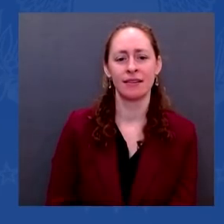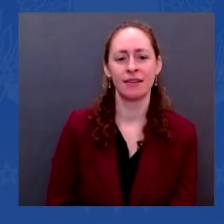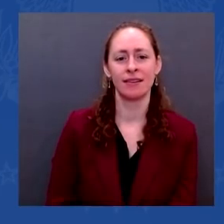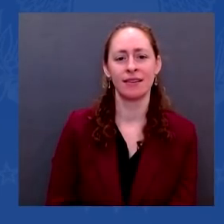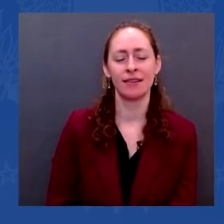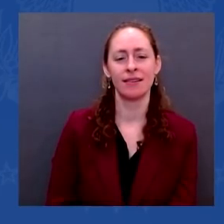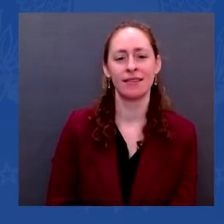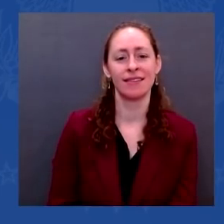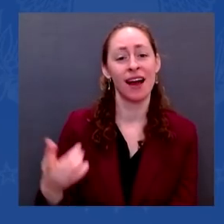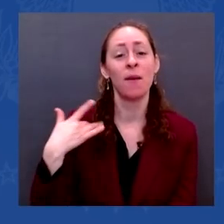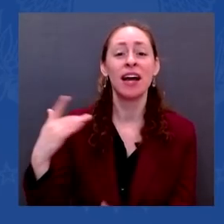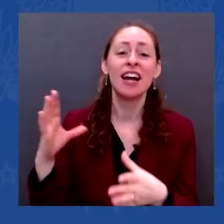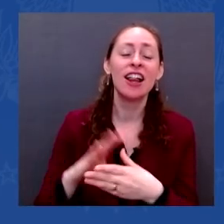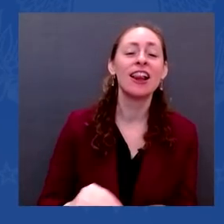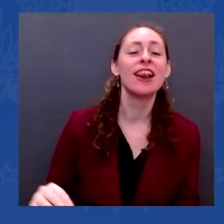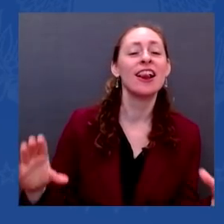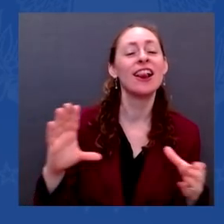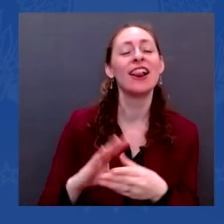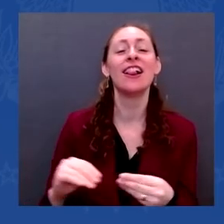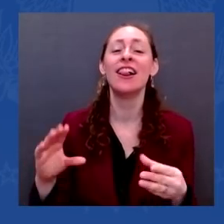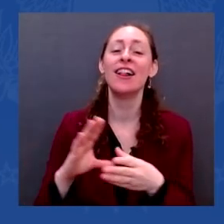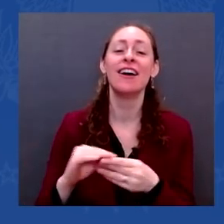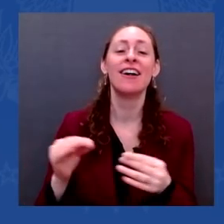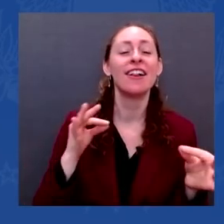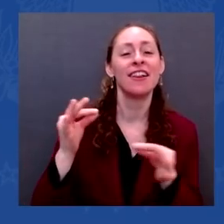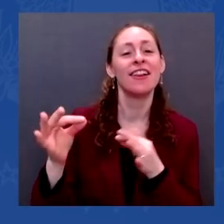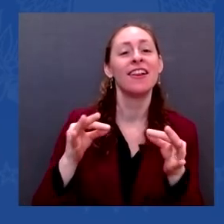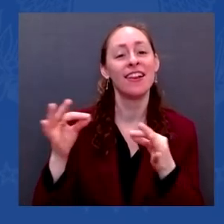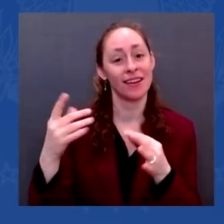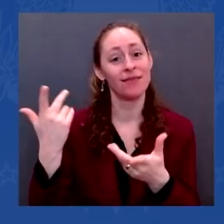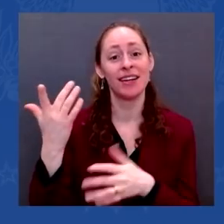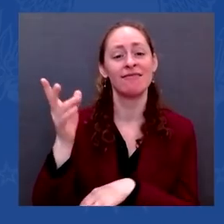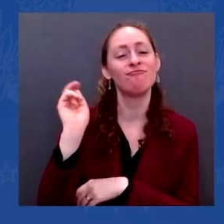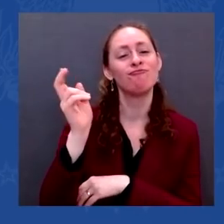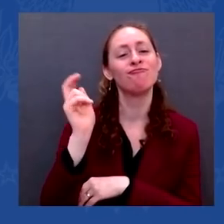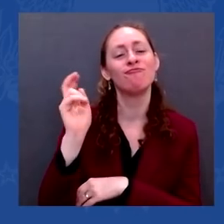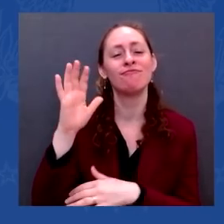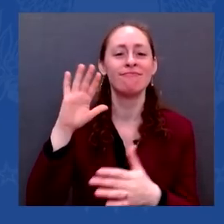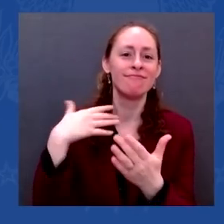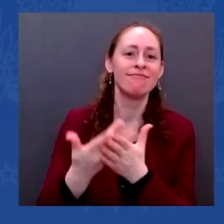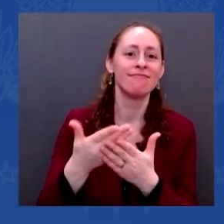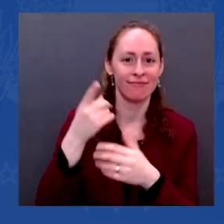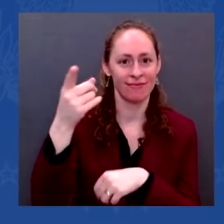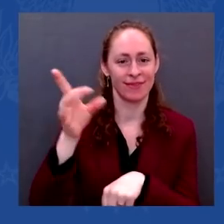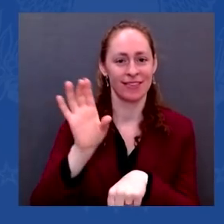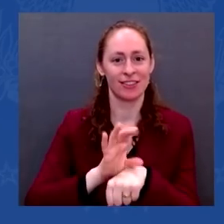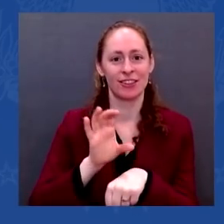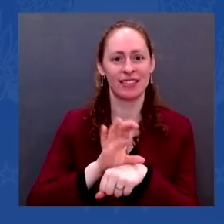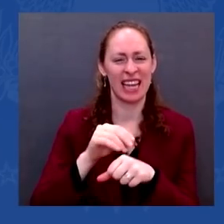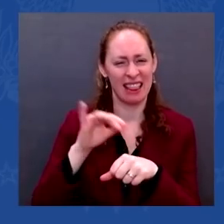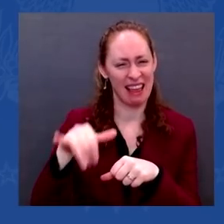And it's one thing to hop in that vehicle and to go and to worship. Kamala Harris is the Vice President